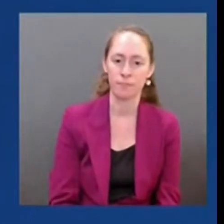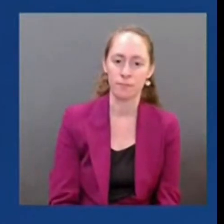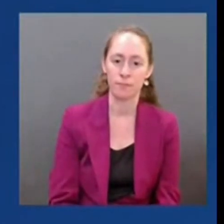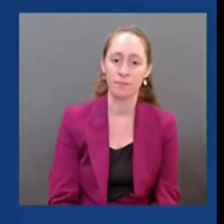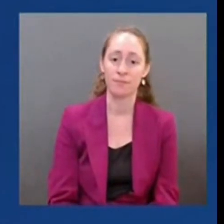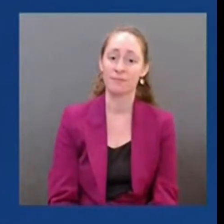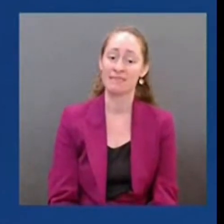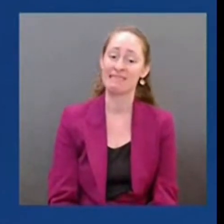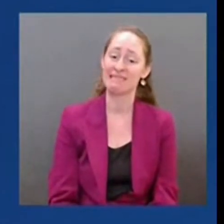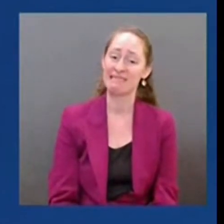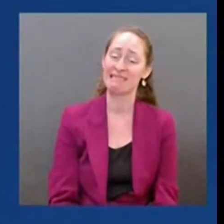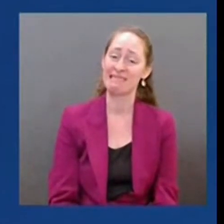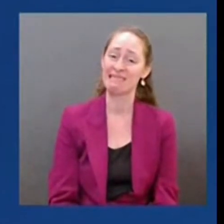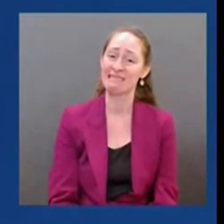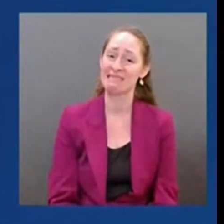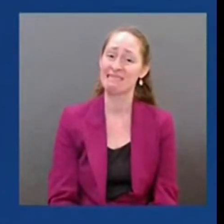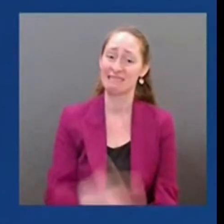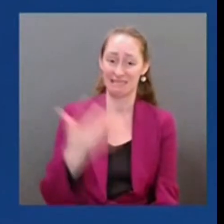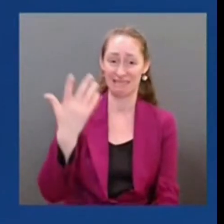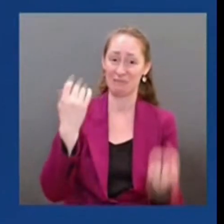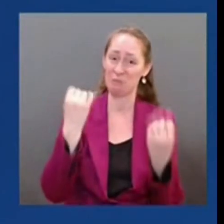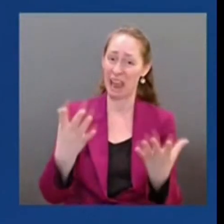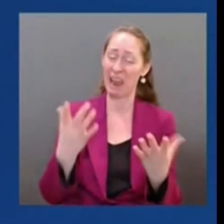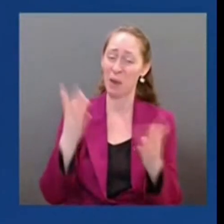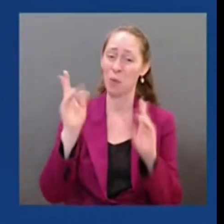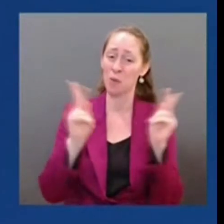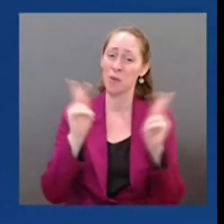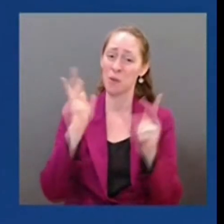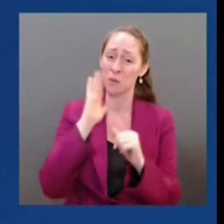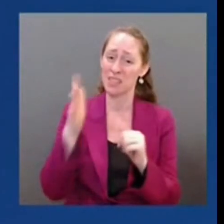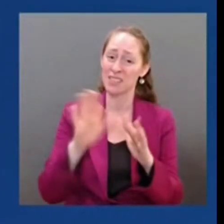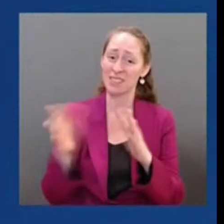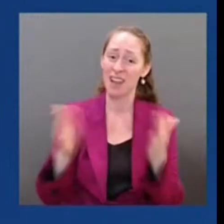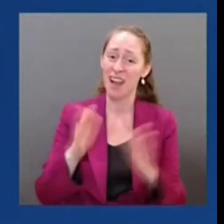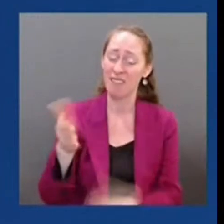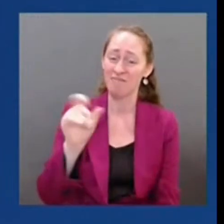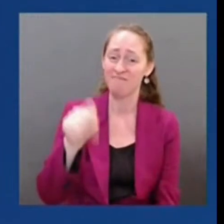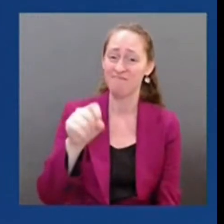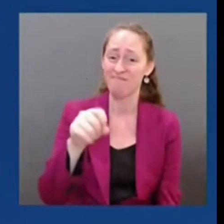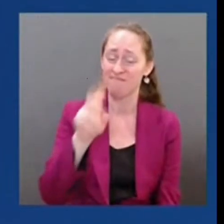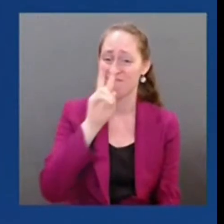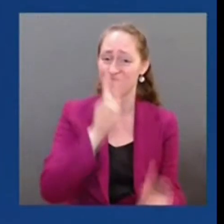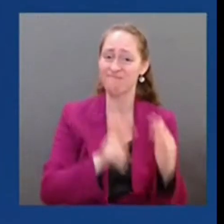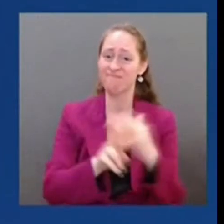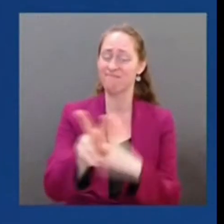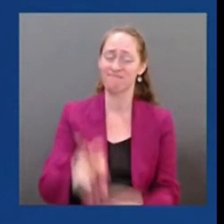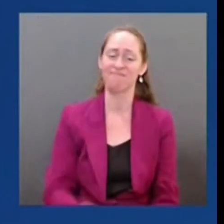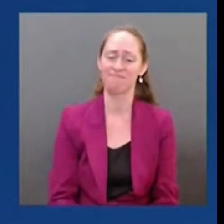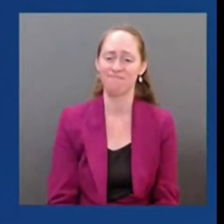WINTER WILL BRING. THE ESTIMATES ARE LARGE, AND SORT OF ARE WIDE, AND IF YOU